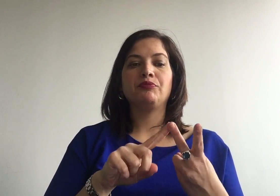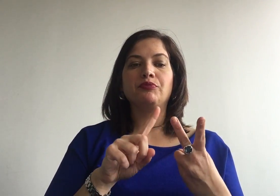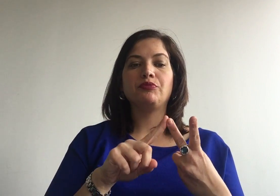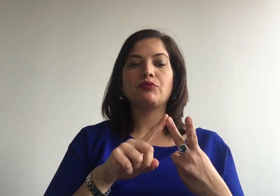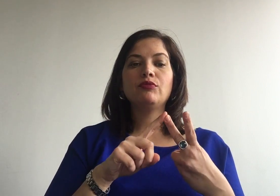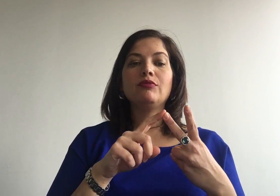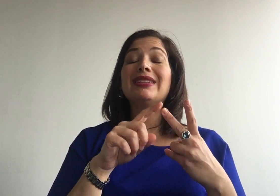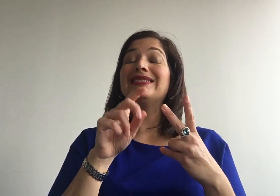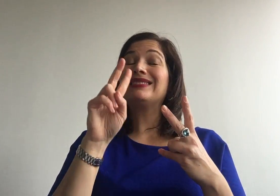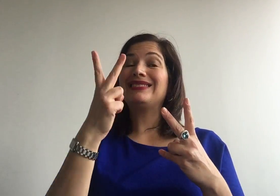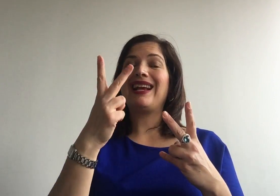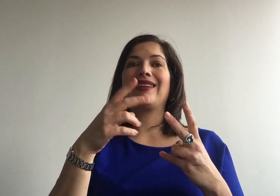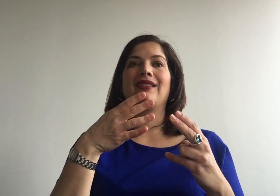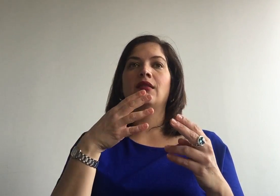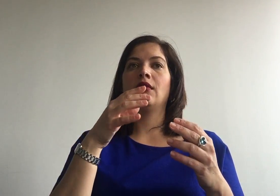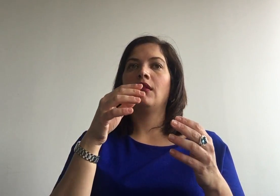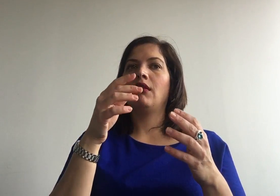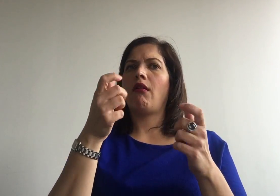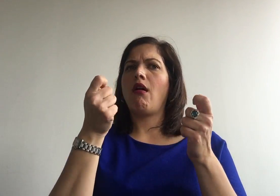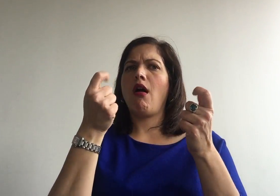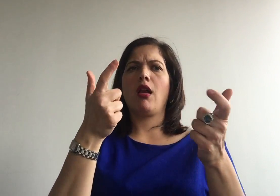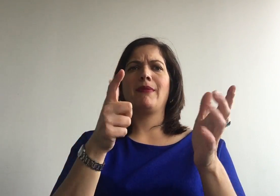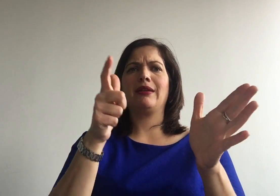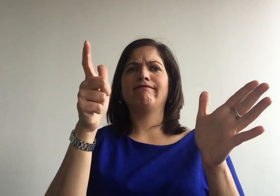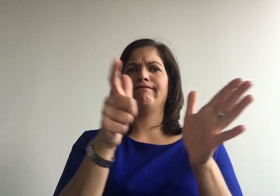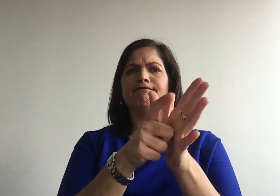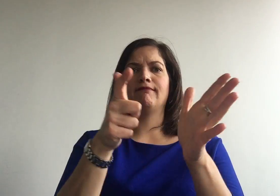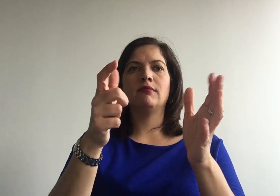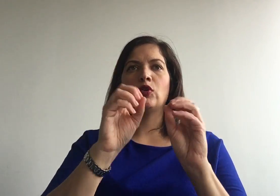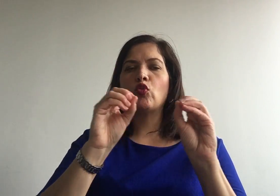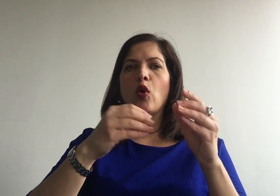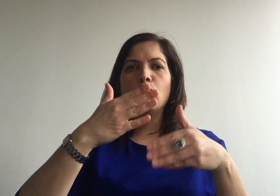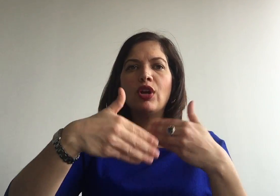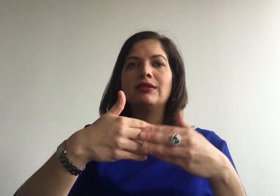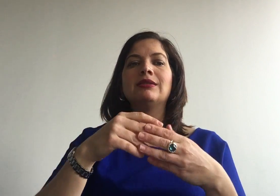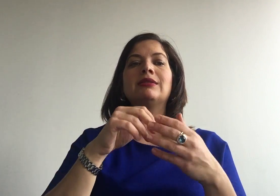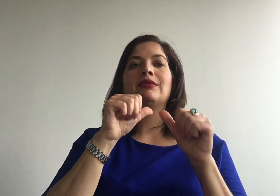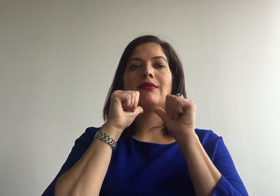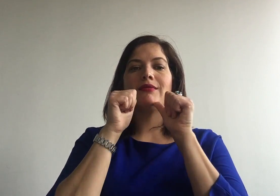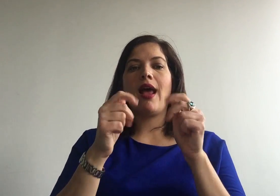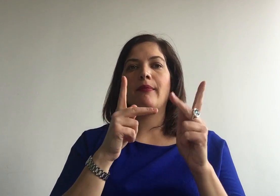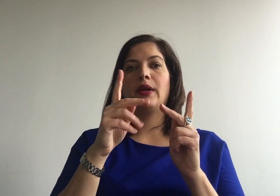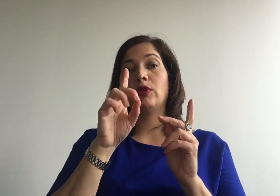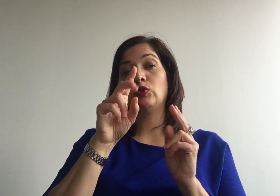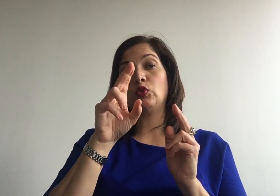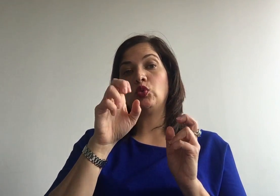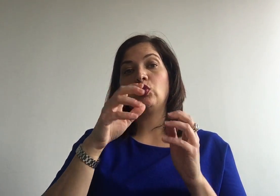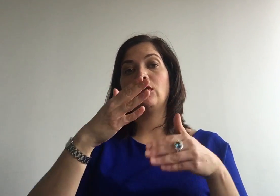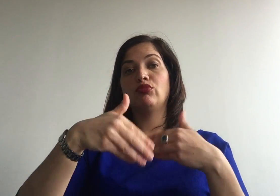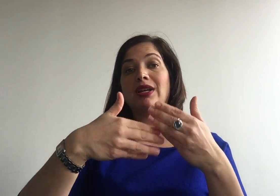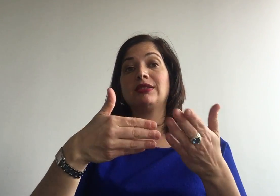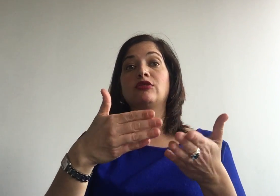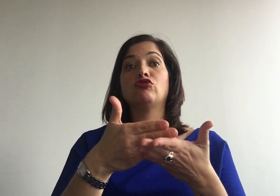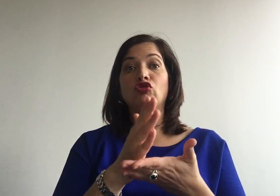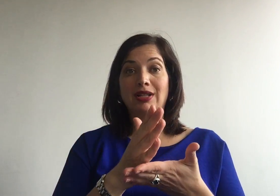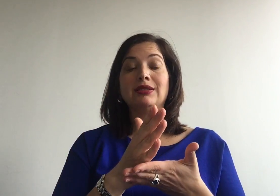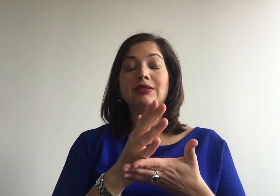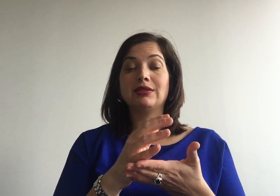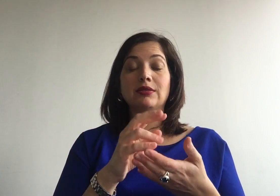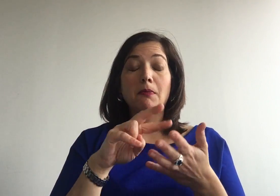A second factor why this EO violates US law is because there are no rights to due process in this EO. Due process has been denied.